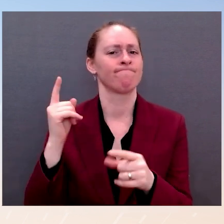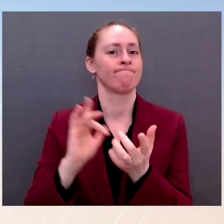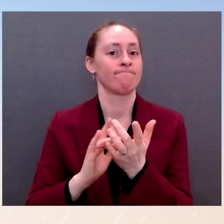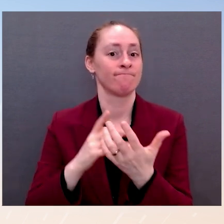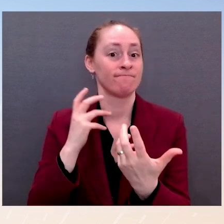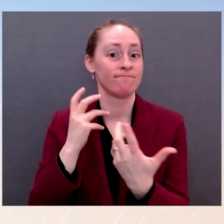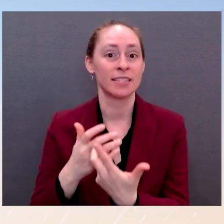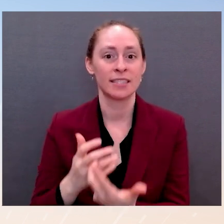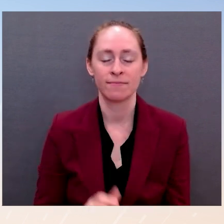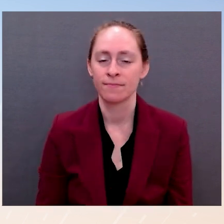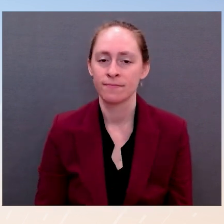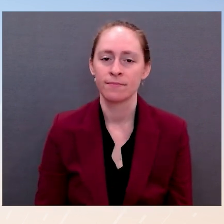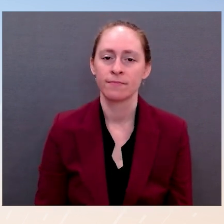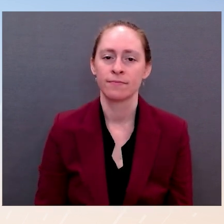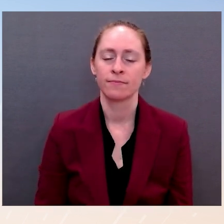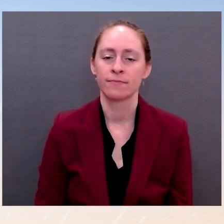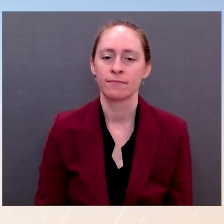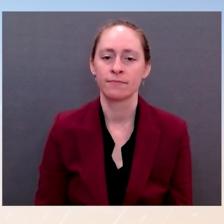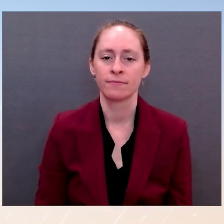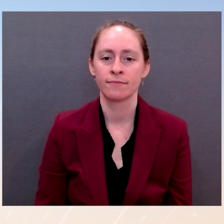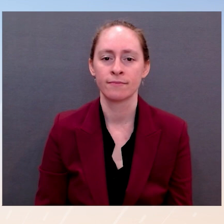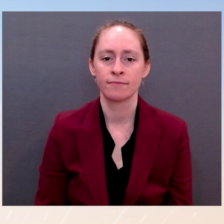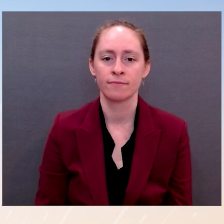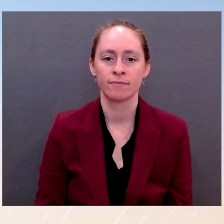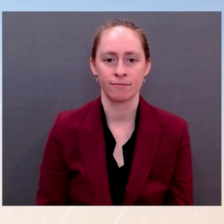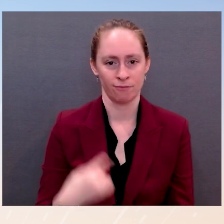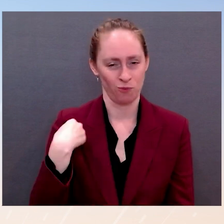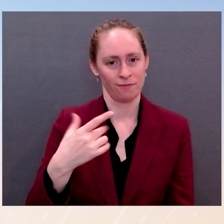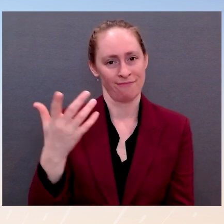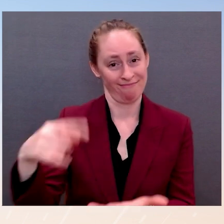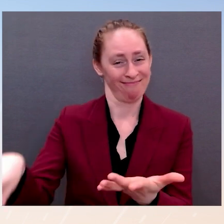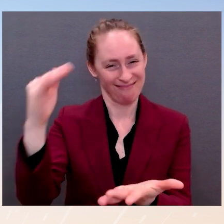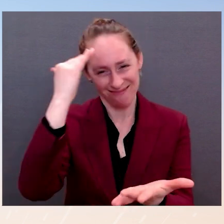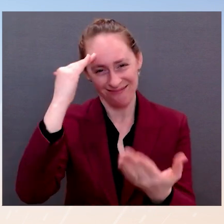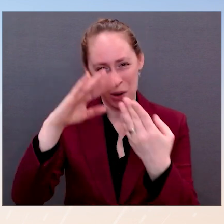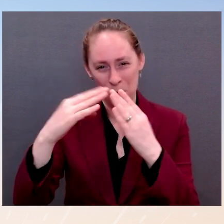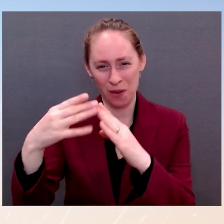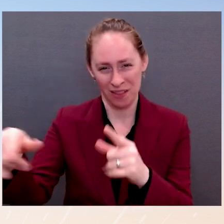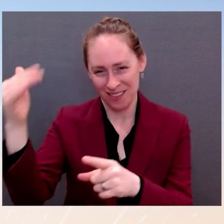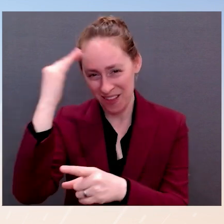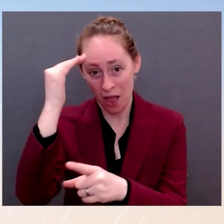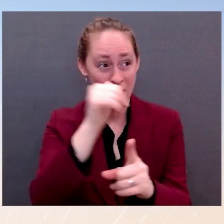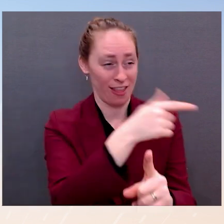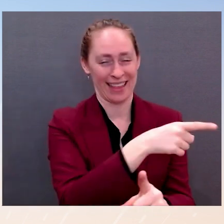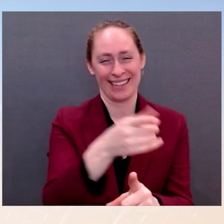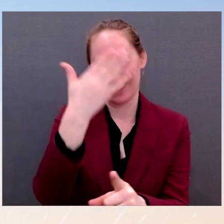in a clinical trial is a great way to do that, and we know that our community, in particular,